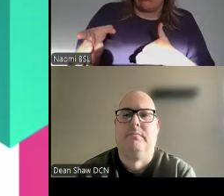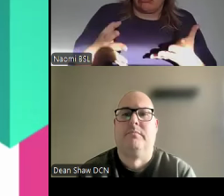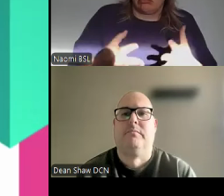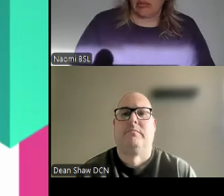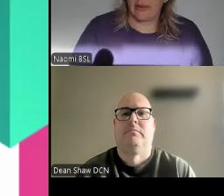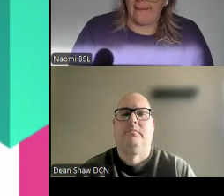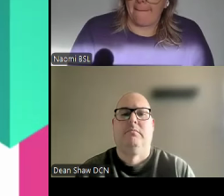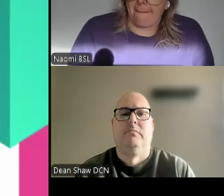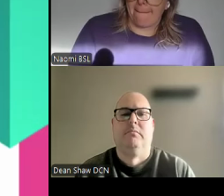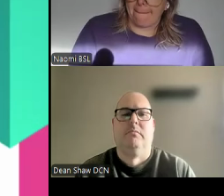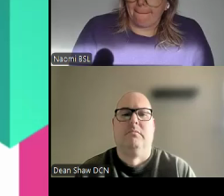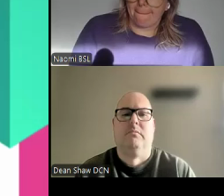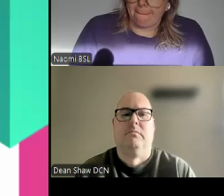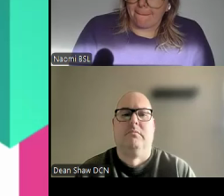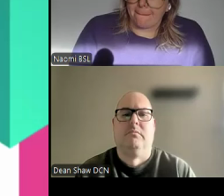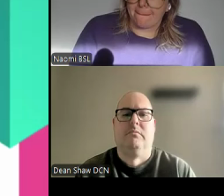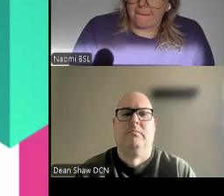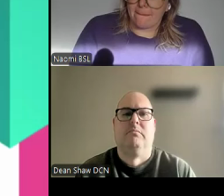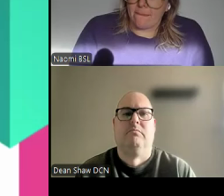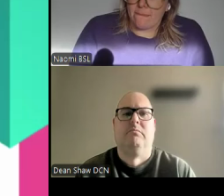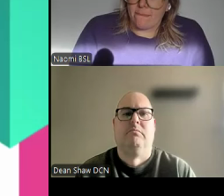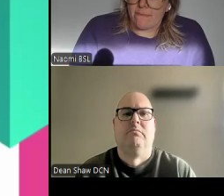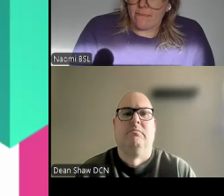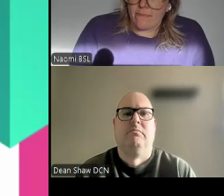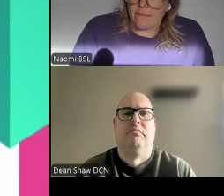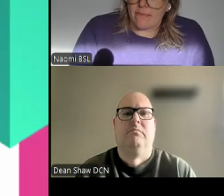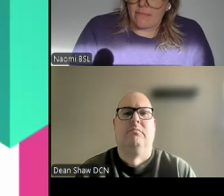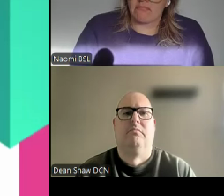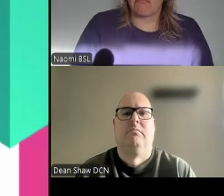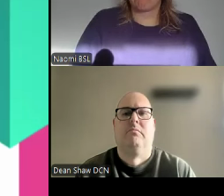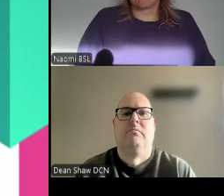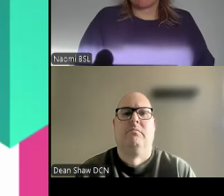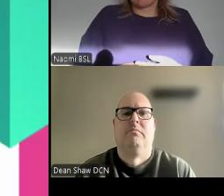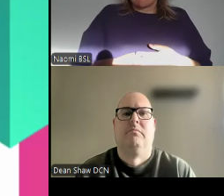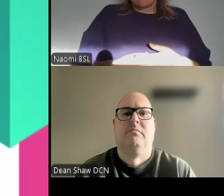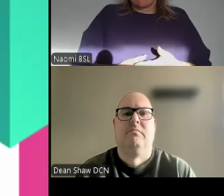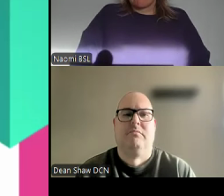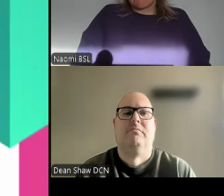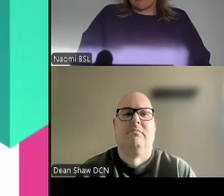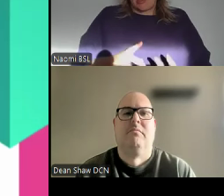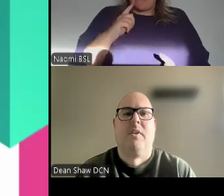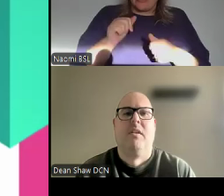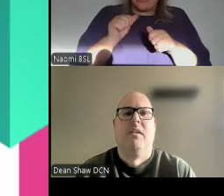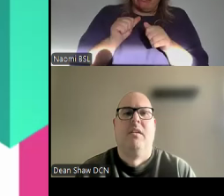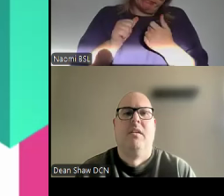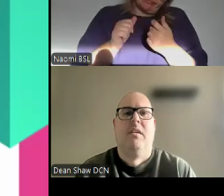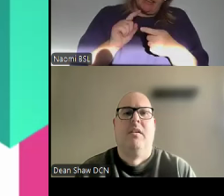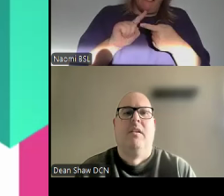I think I've-- initially, I'd start out by the worst offenders. Those people who have been on your list the longest,